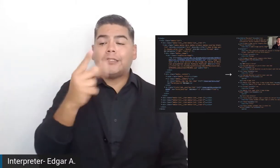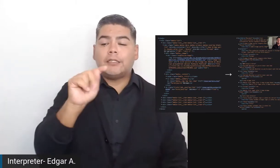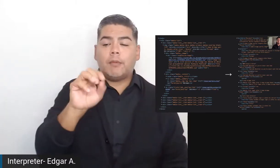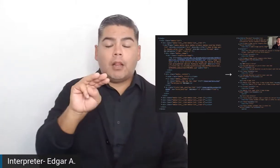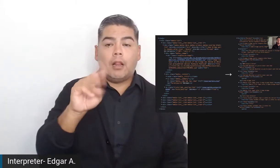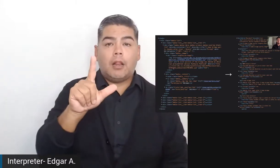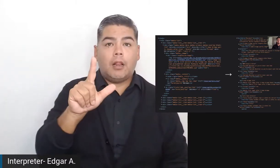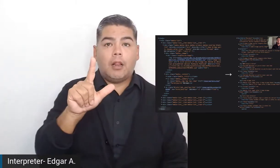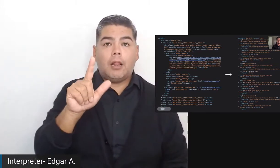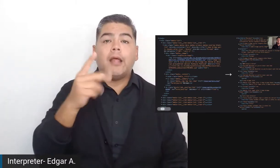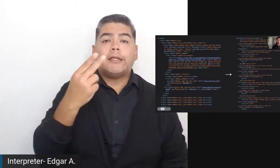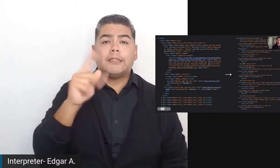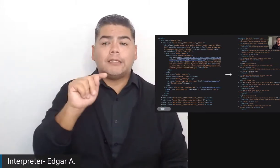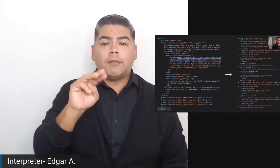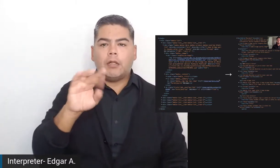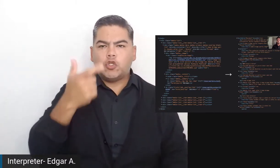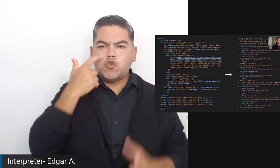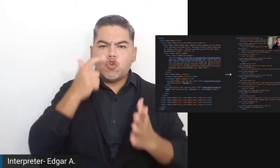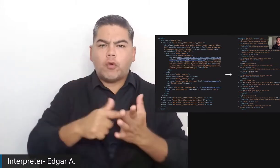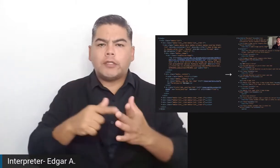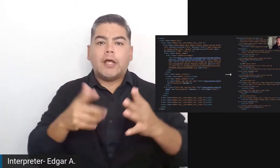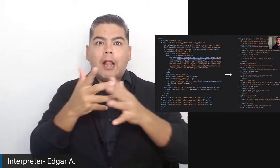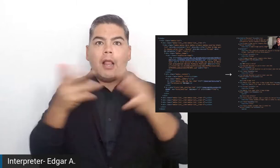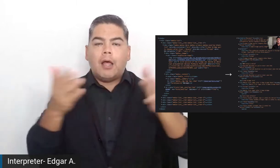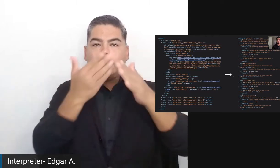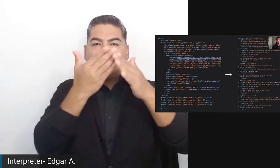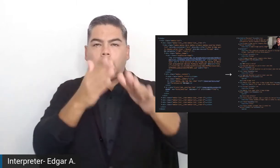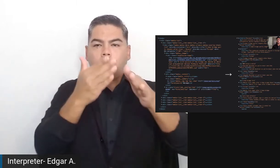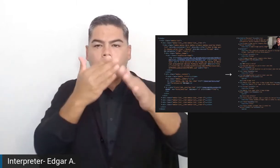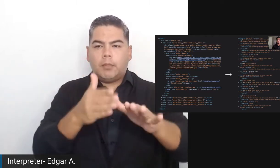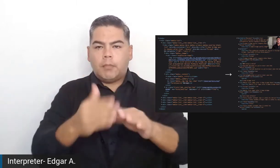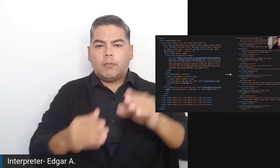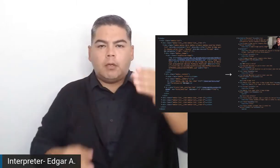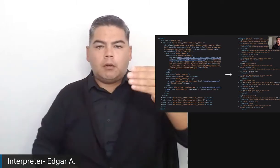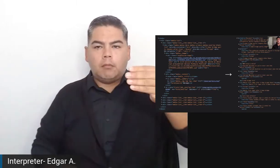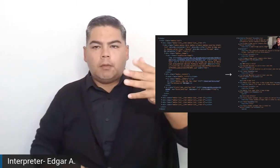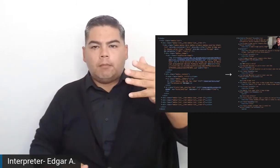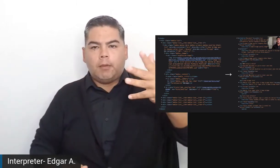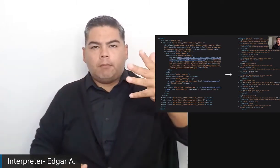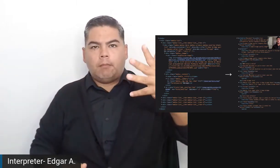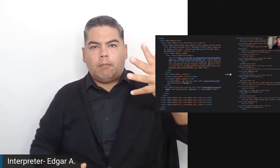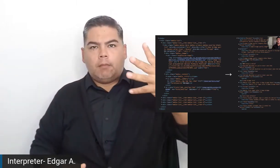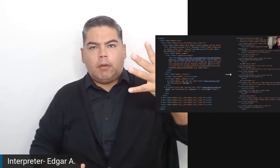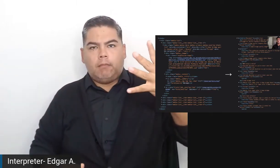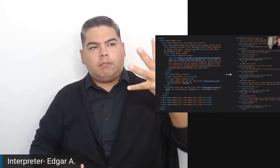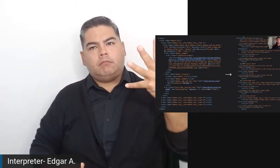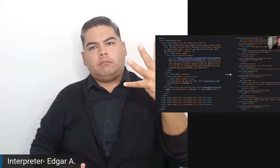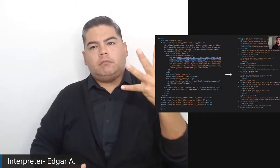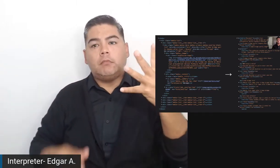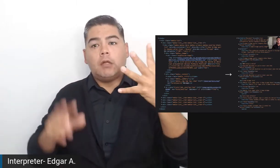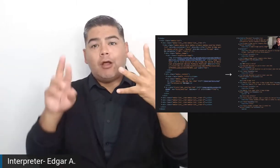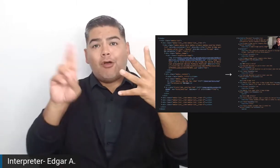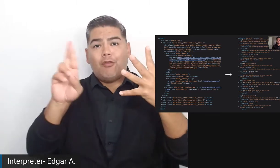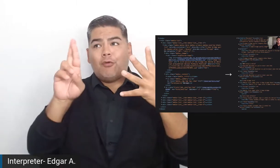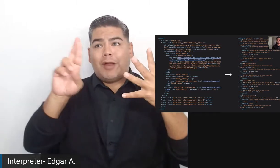It has a lot of divisions in it, and as a result you can see on the right-hand side that the resulting Accessibility Tree